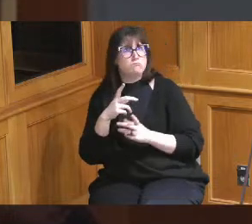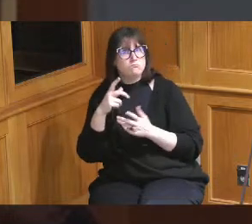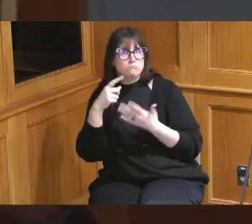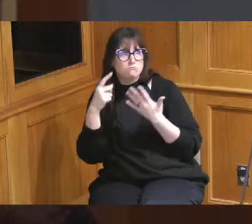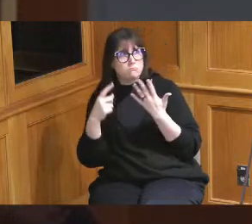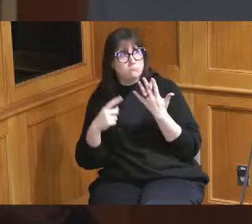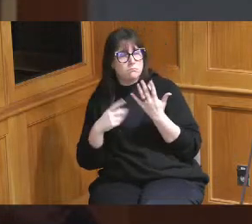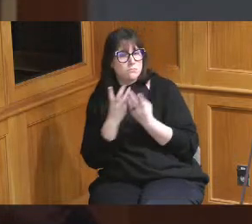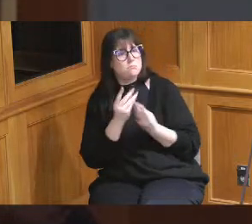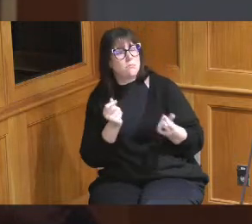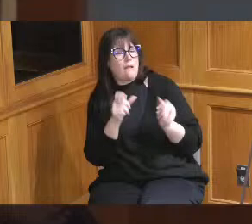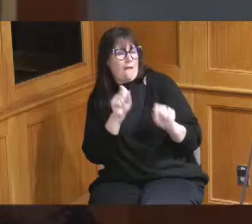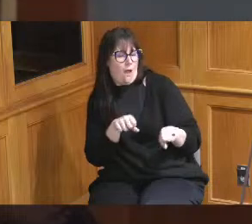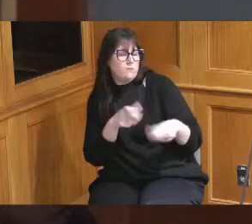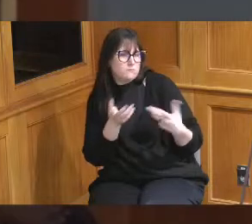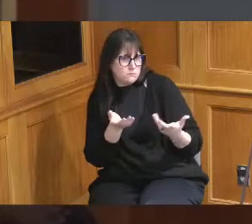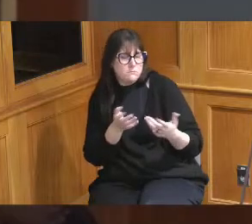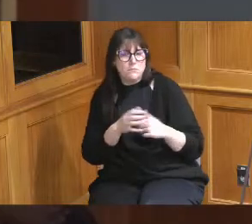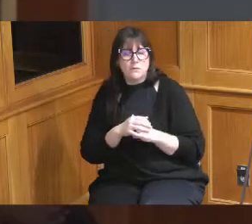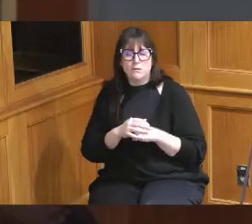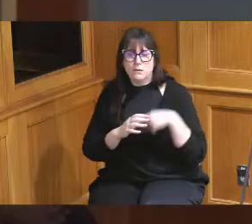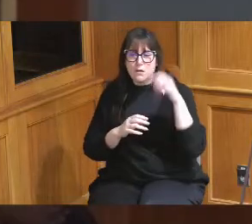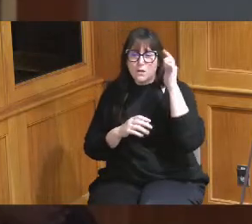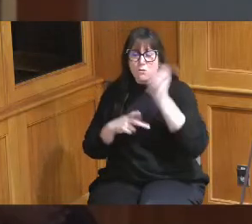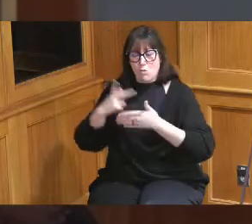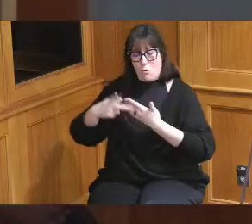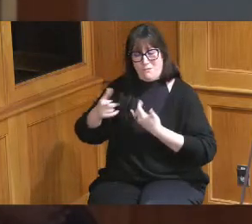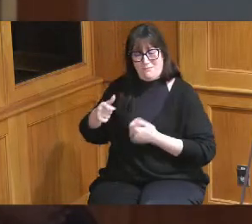just basically it's it's a prime example of taking the program they usually have and putting it on